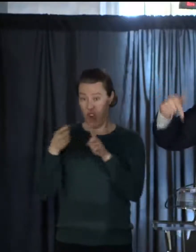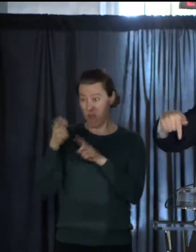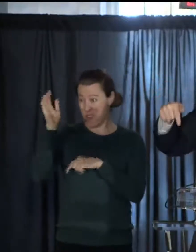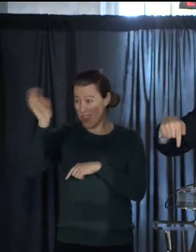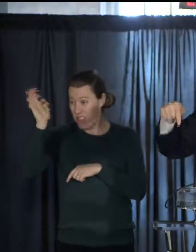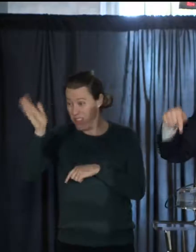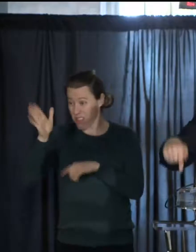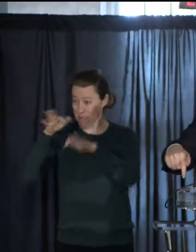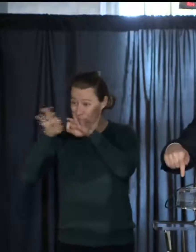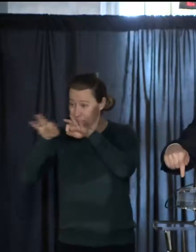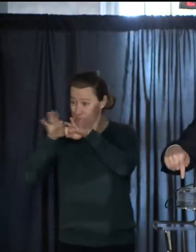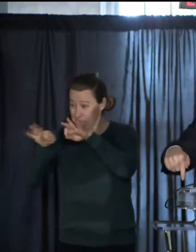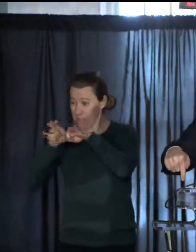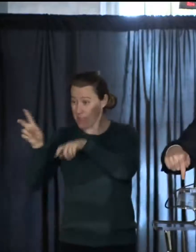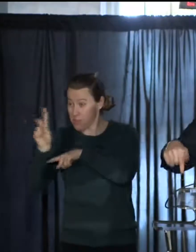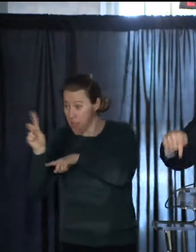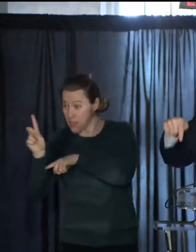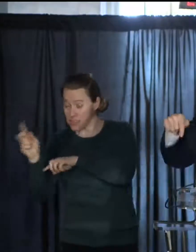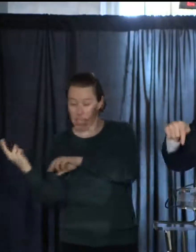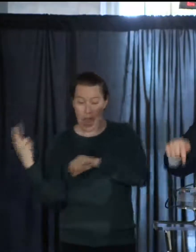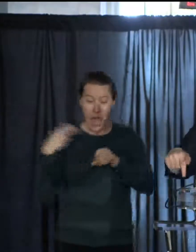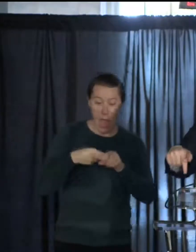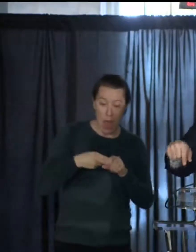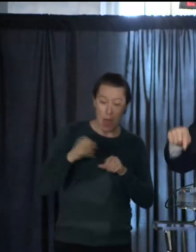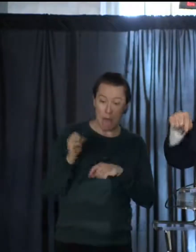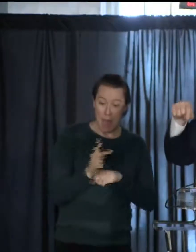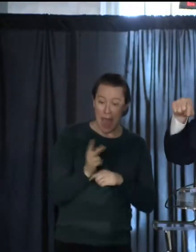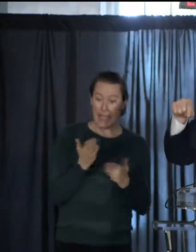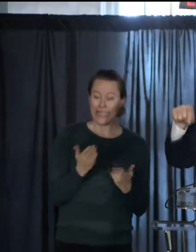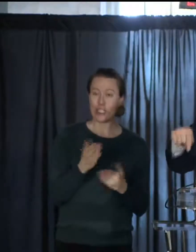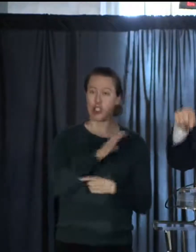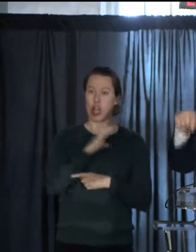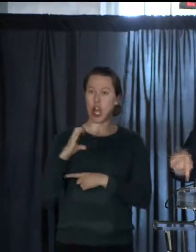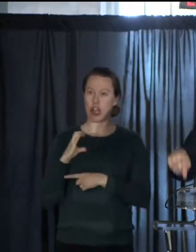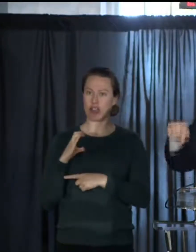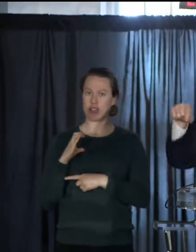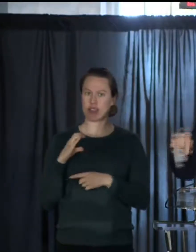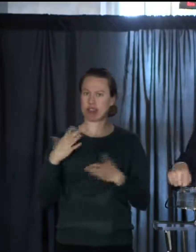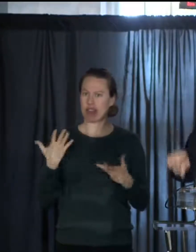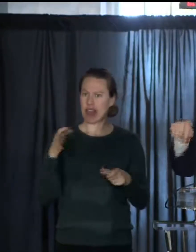COME BACK HERE IN THE CONGRESS AND VOTE TO OVERTURN DECISIONS